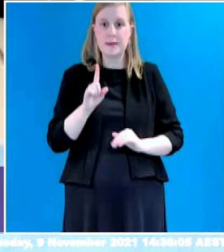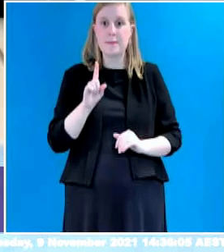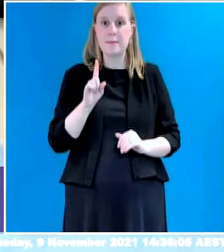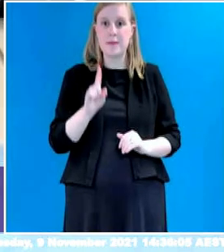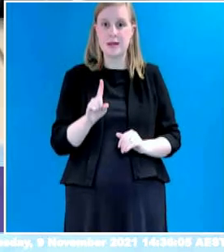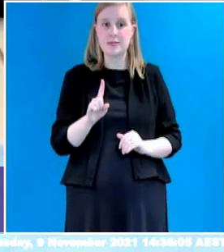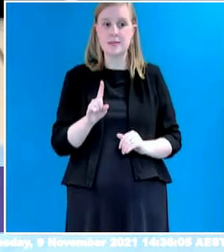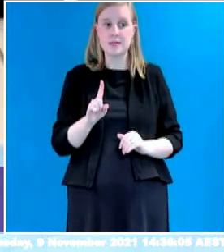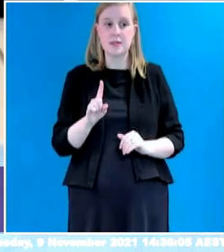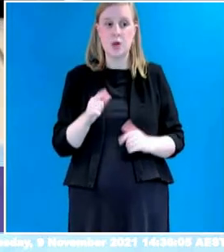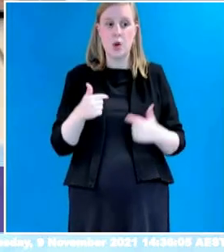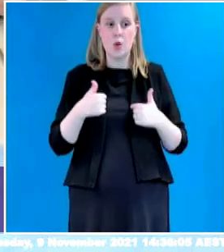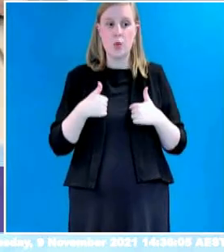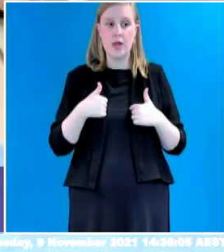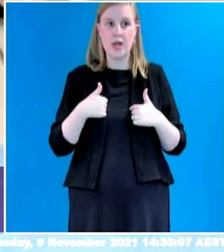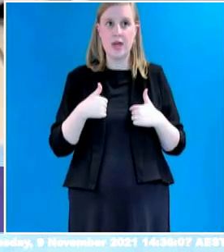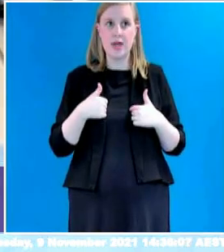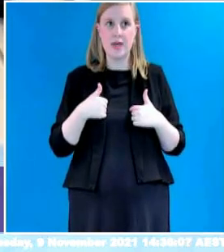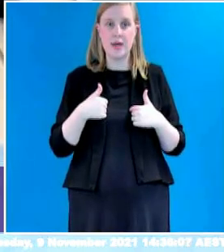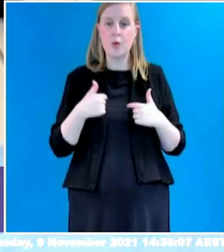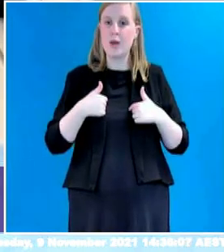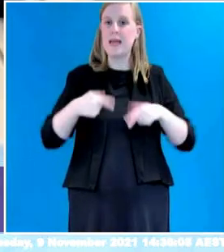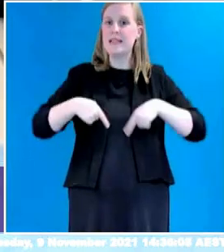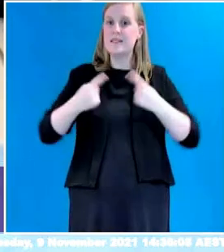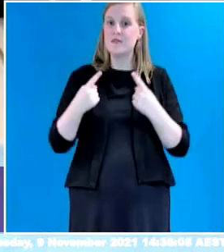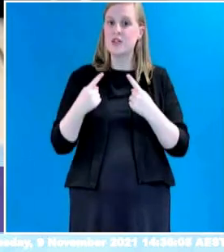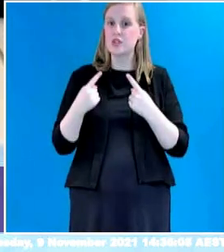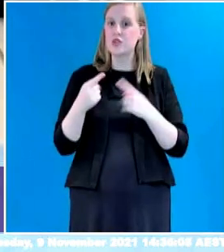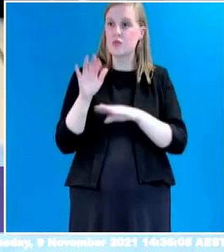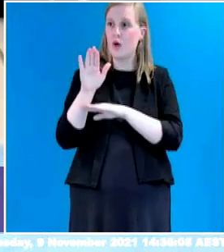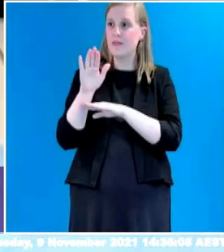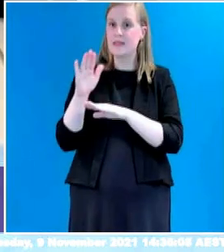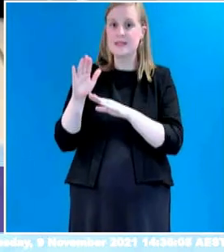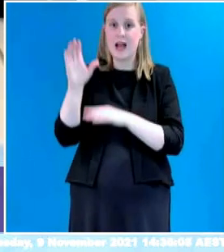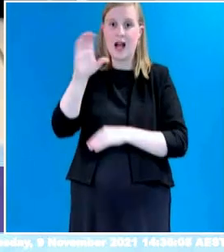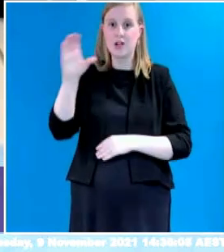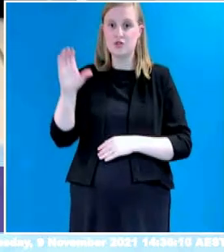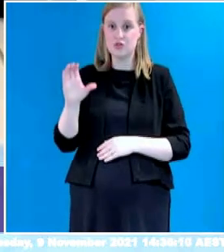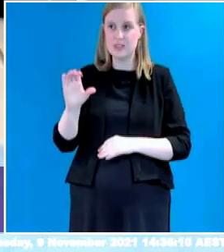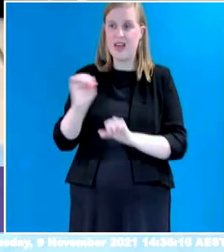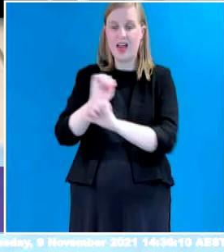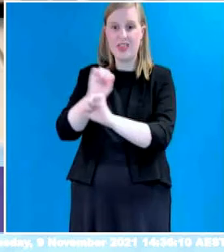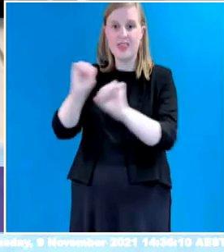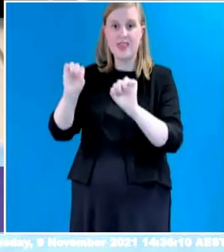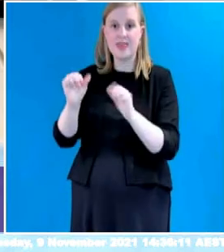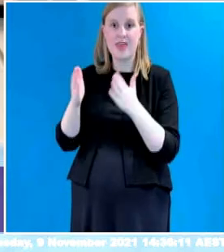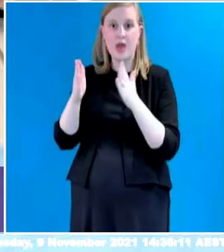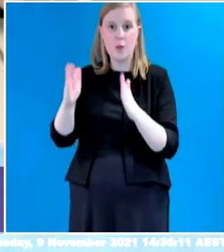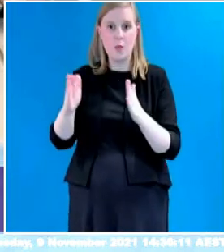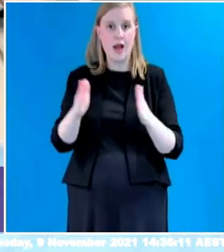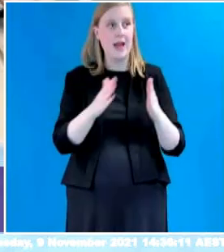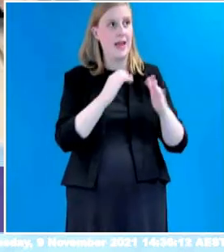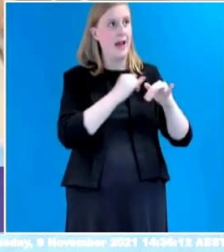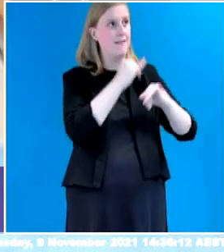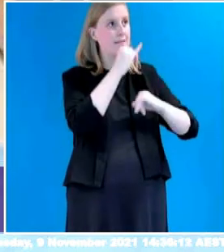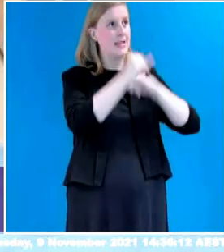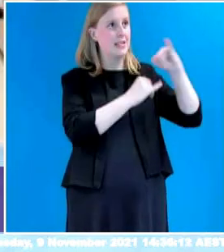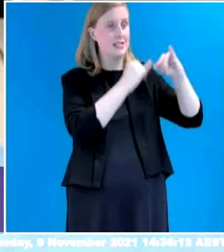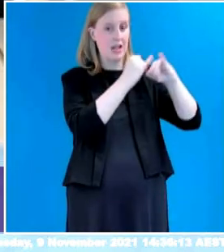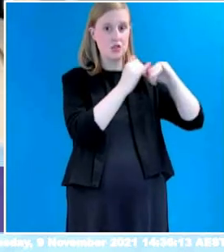some other countries do, of just adopting the text as being the text that applies to Australia. We look at ---